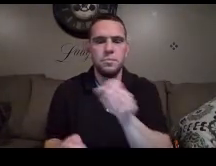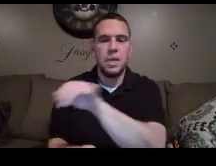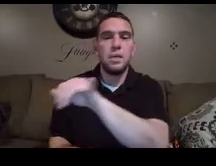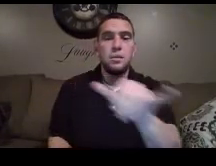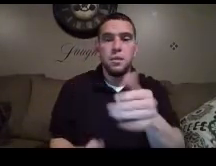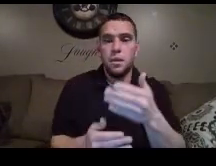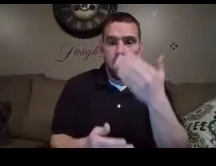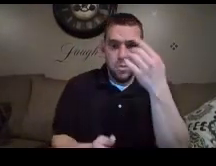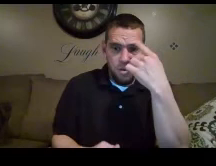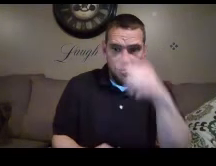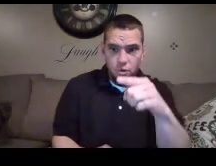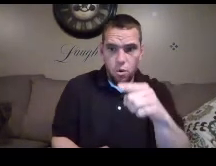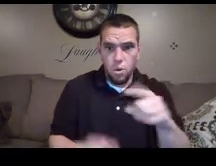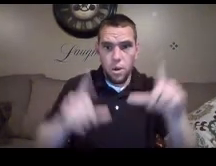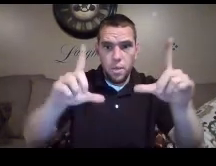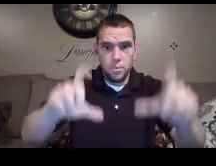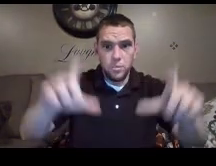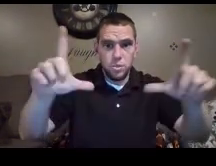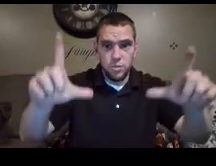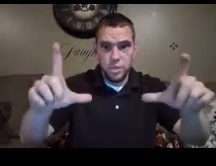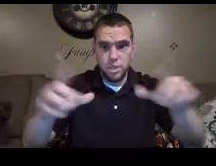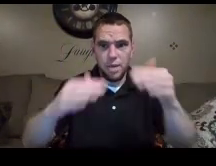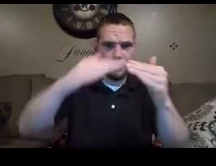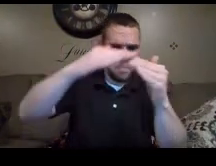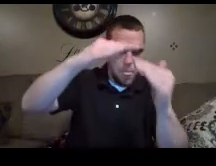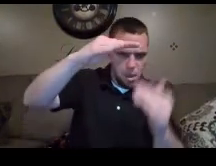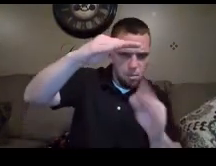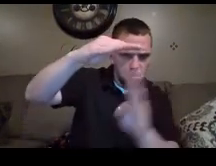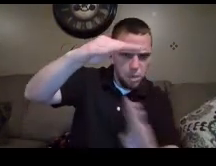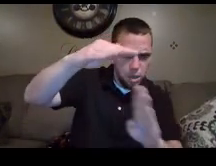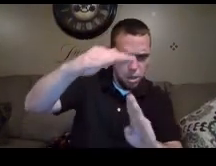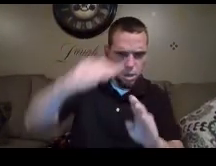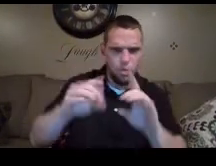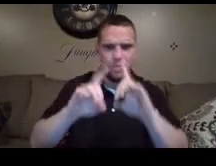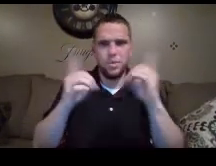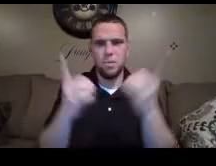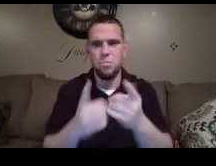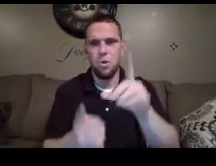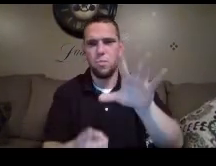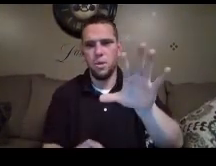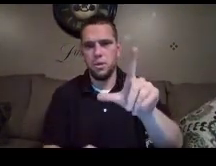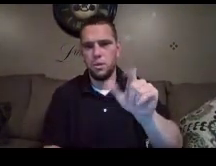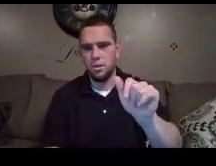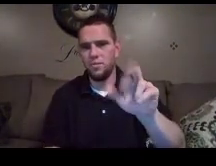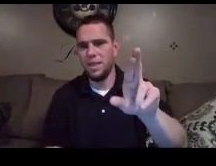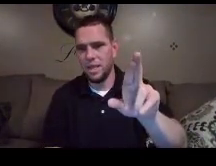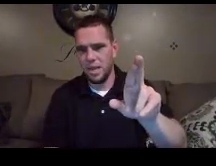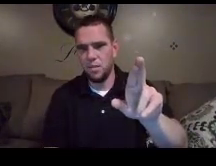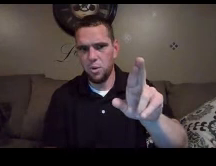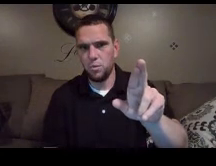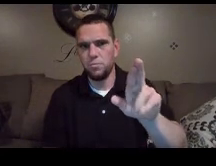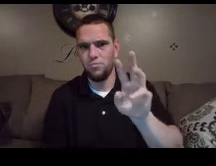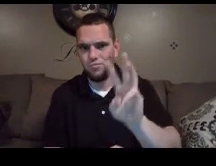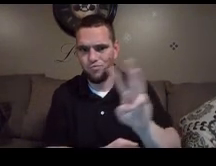That's just the Department of Labor's research website. So top and bottom on that. So now it actually allows me to select